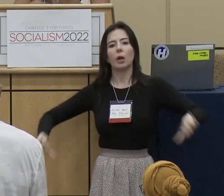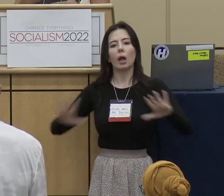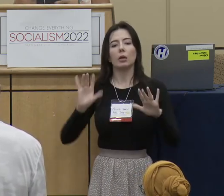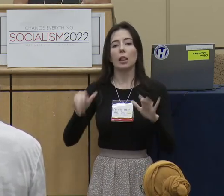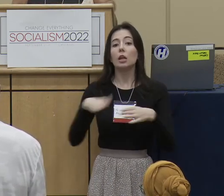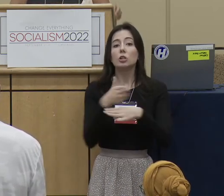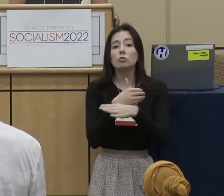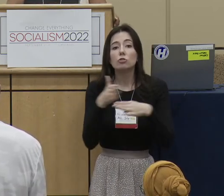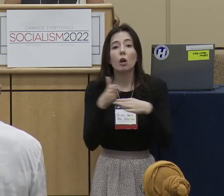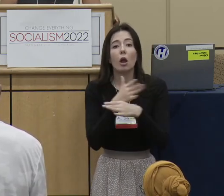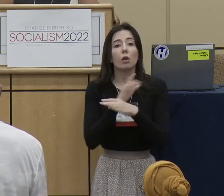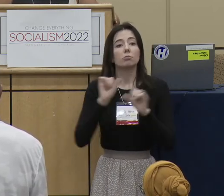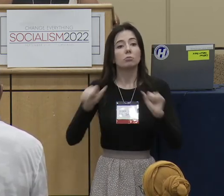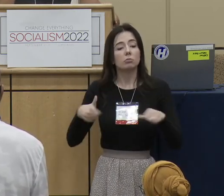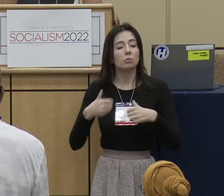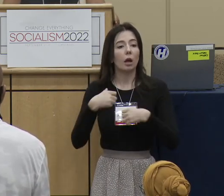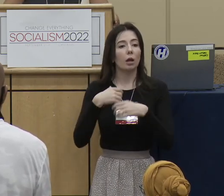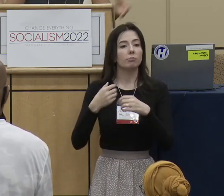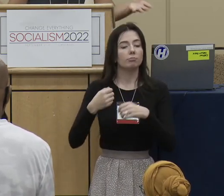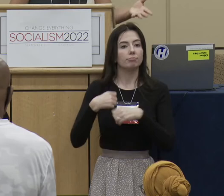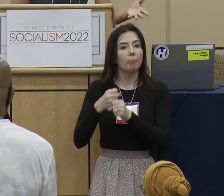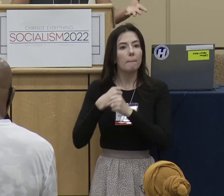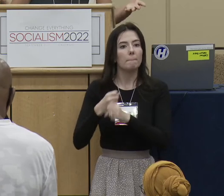let's say, or create a space that is shared that then can